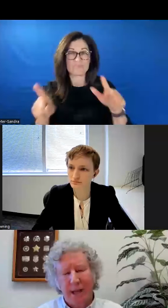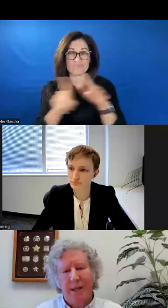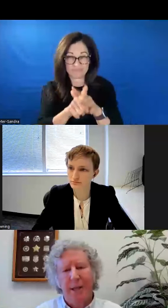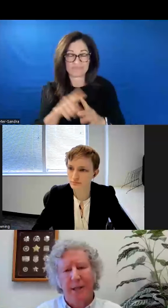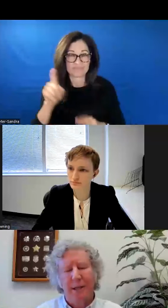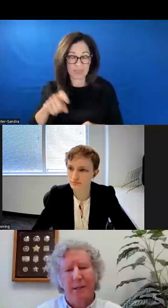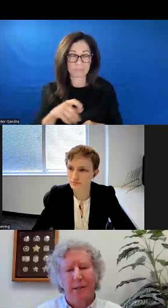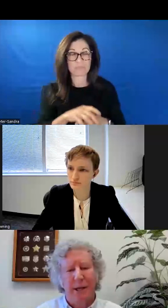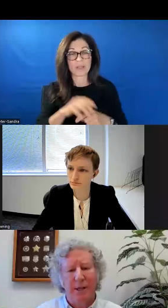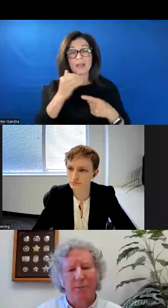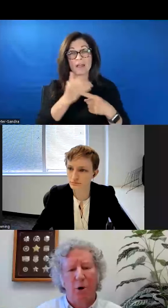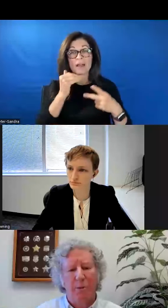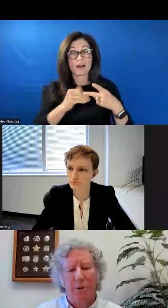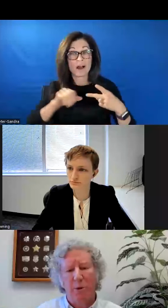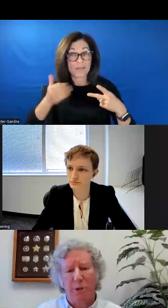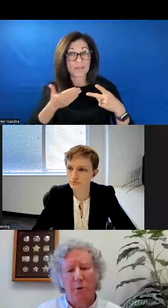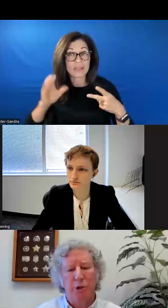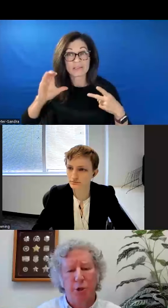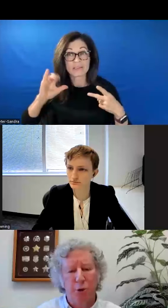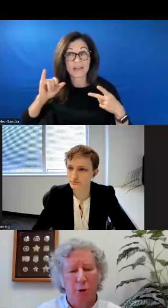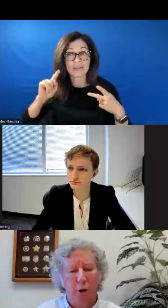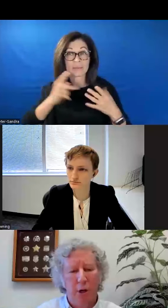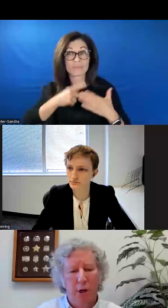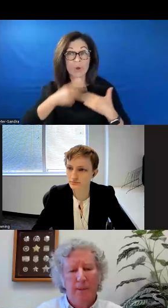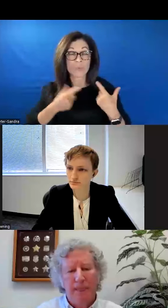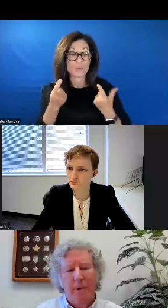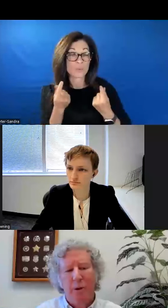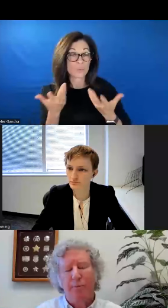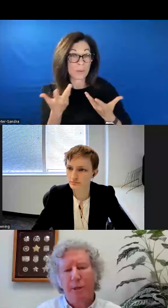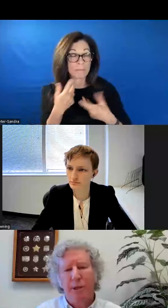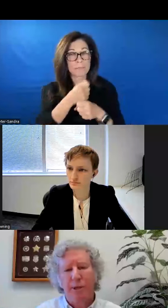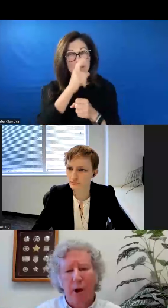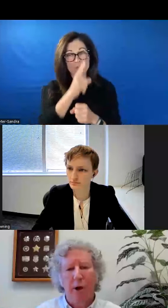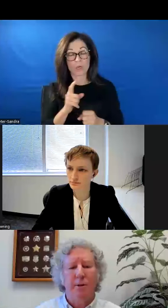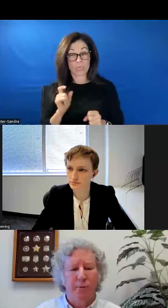THE SECOND THING THEY NEED TO DO IS ENSURE THAT IF THE POLICE ARE